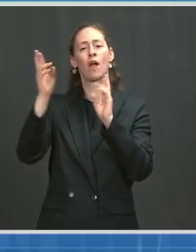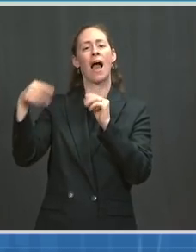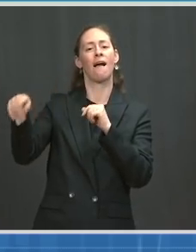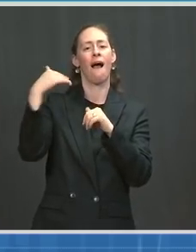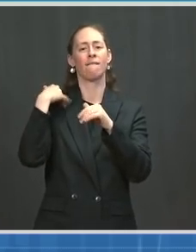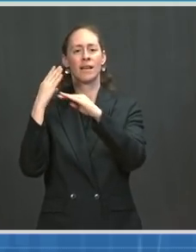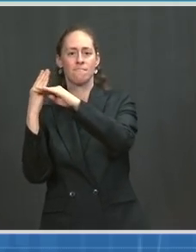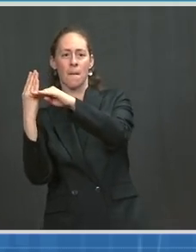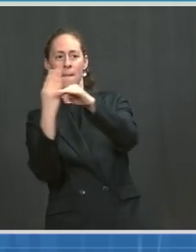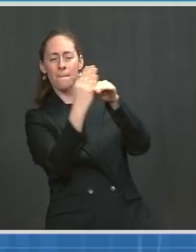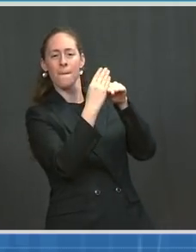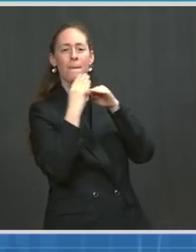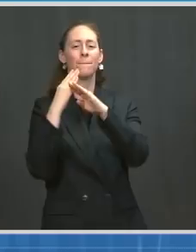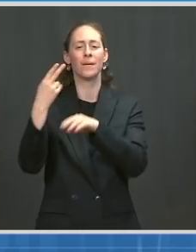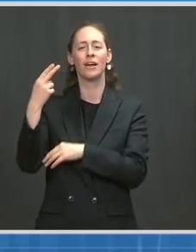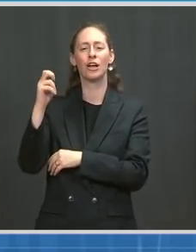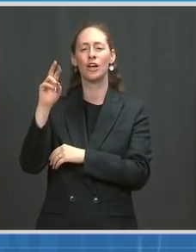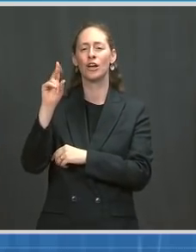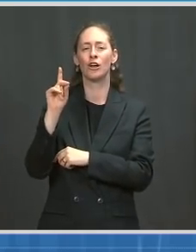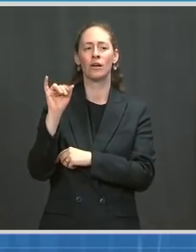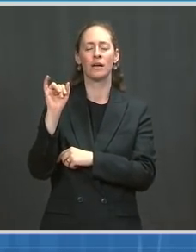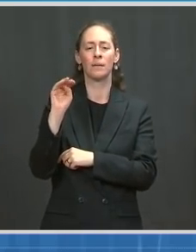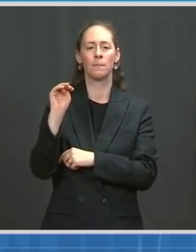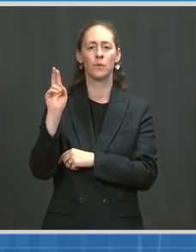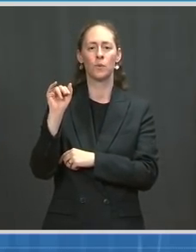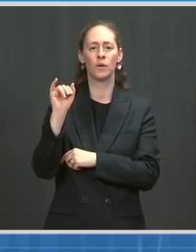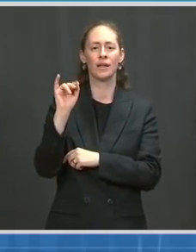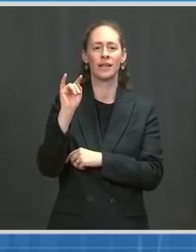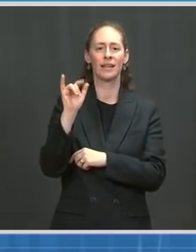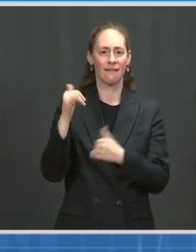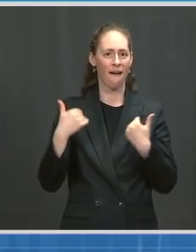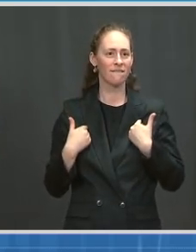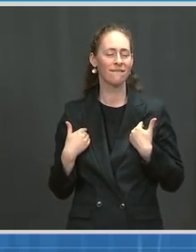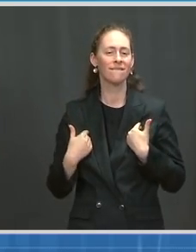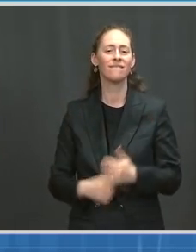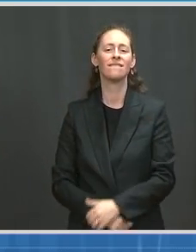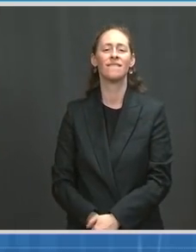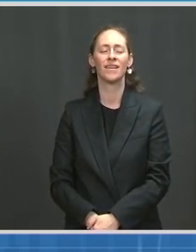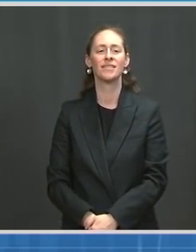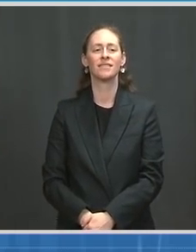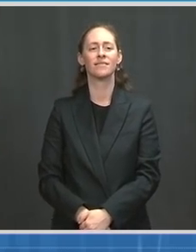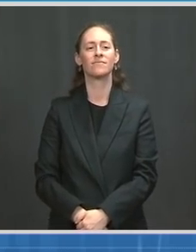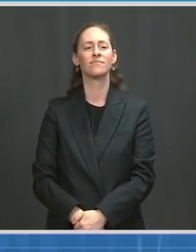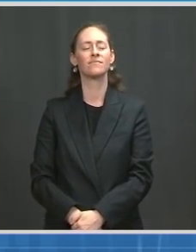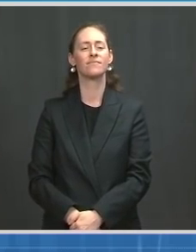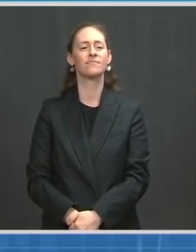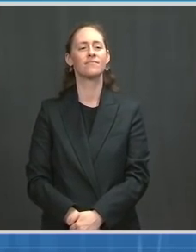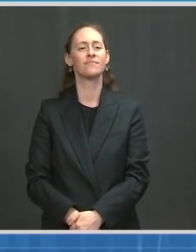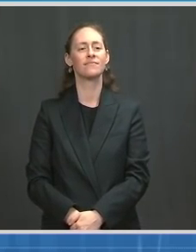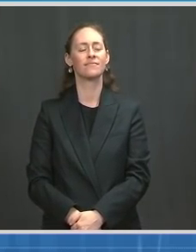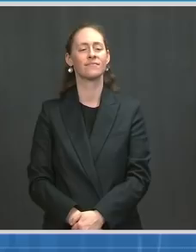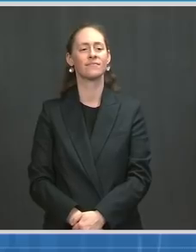Health System study where you look at adenovirus vector, namely the J&J.